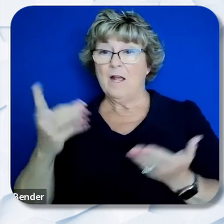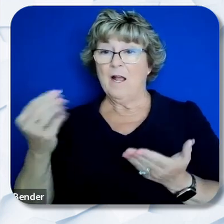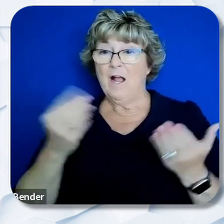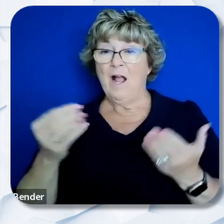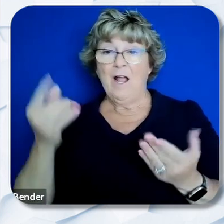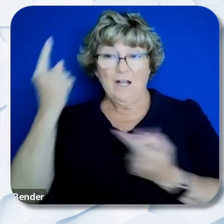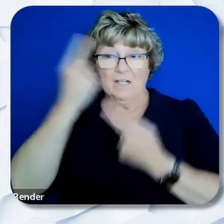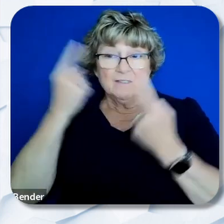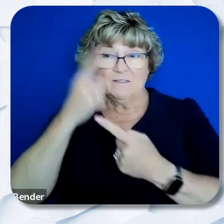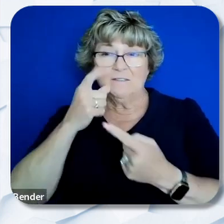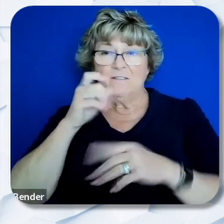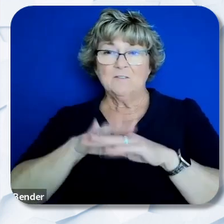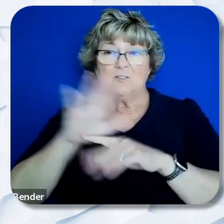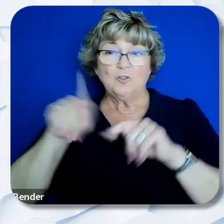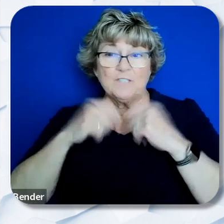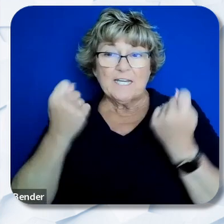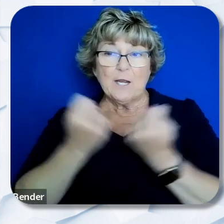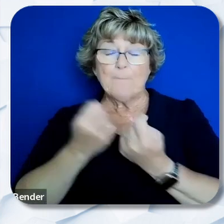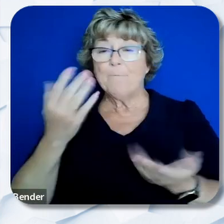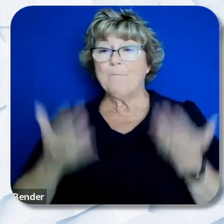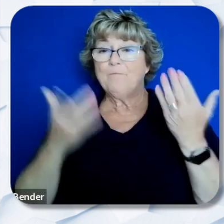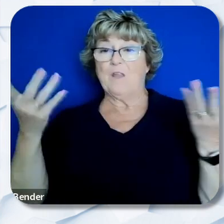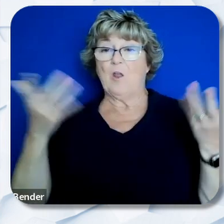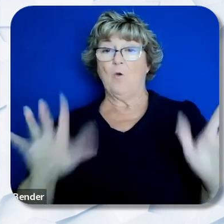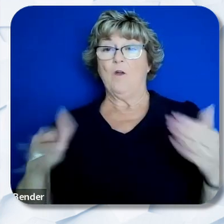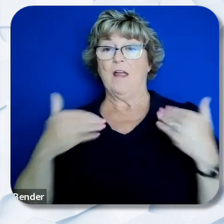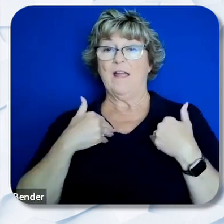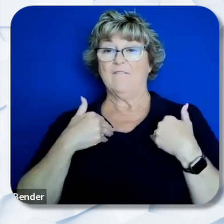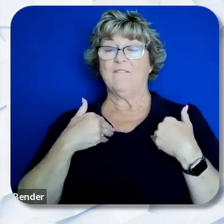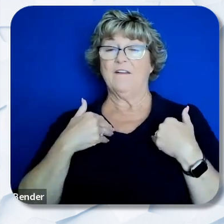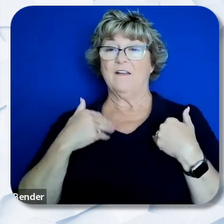of who you want on your team. Maybe you already had. Maybe you did a CCEIS plan last year,